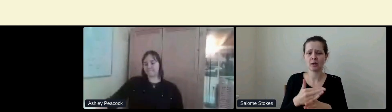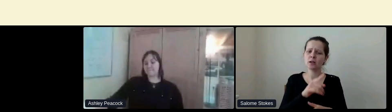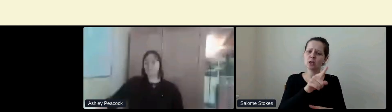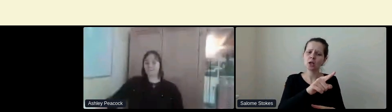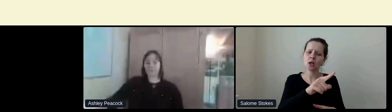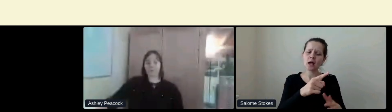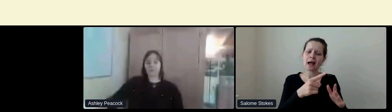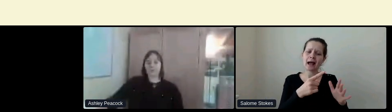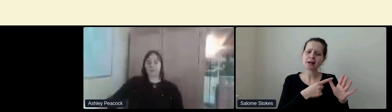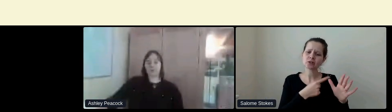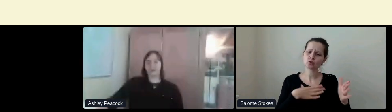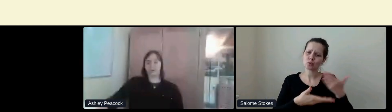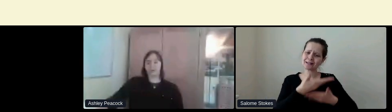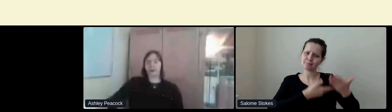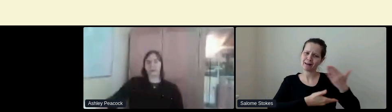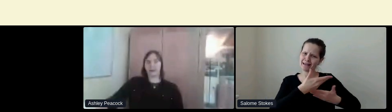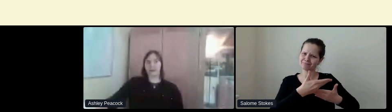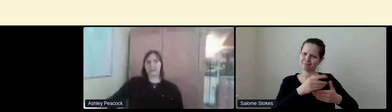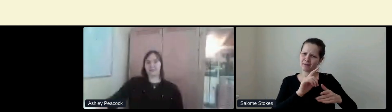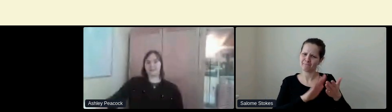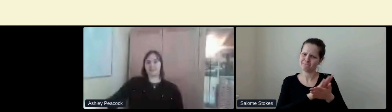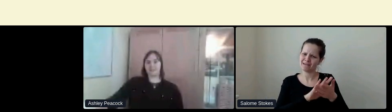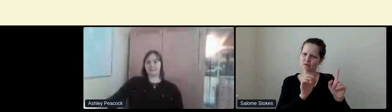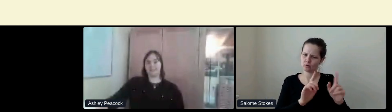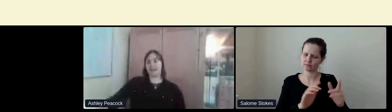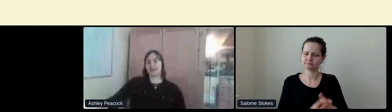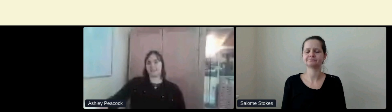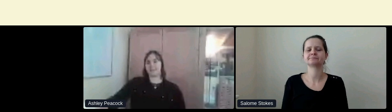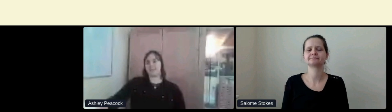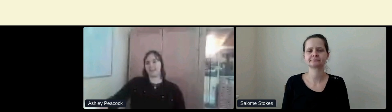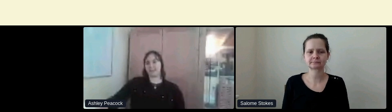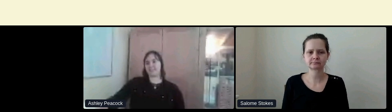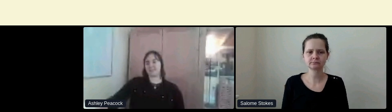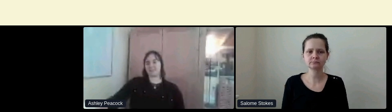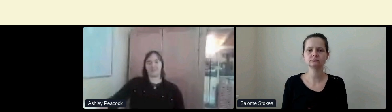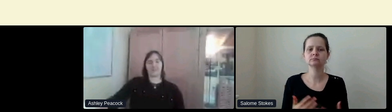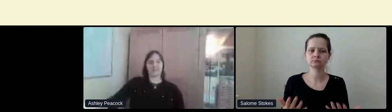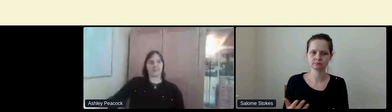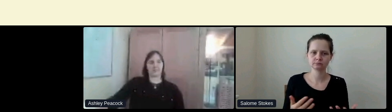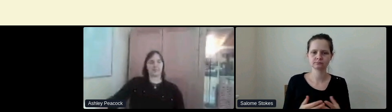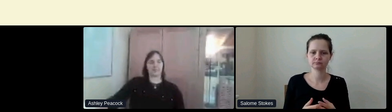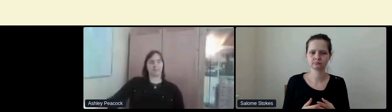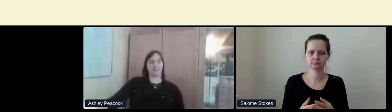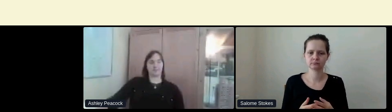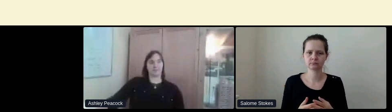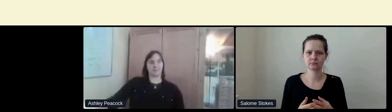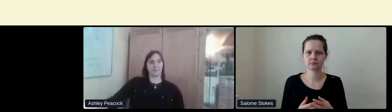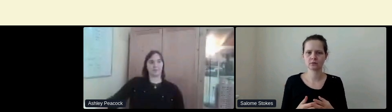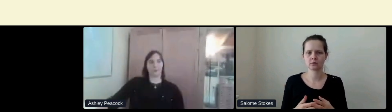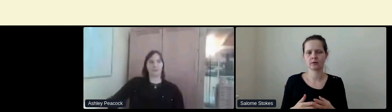So our executive functioning, it's the skill of the prefrontal cortex